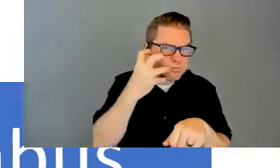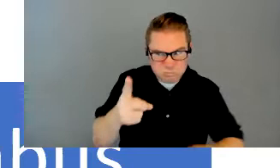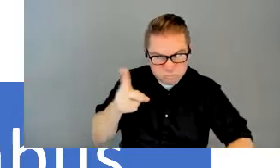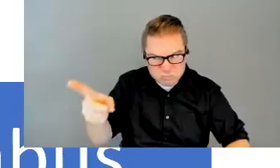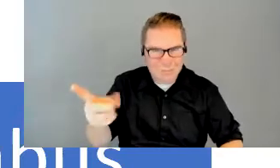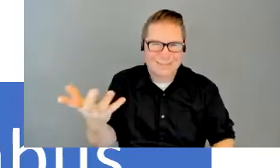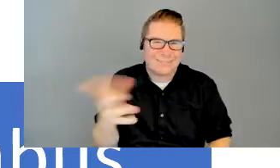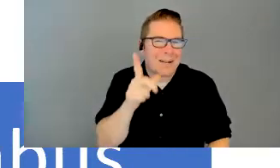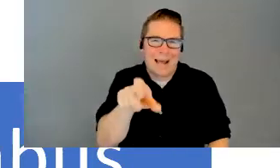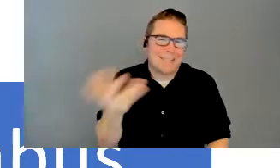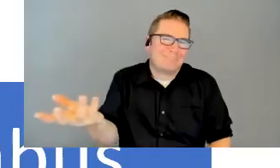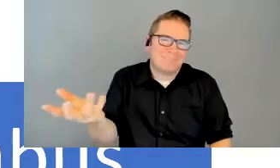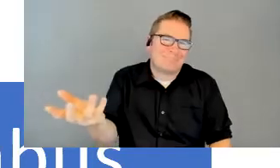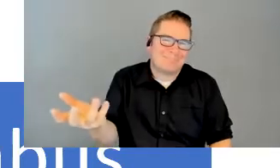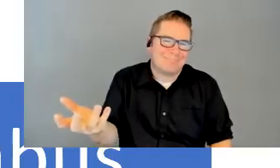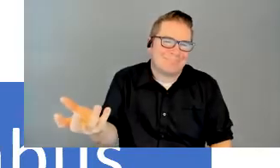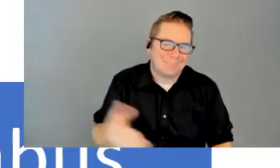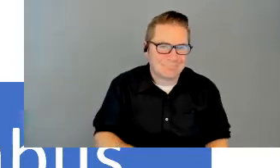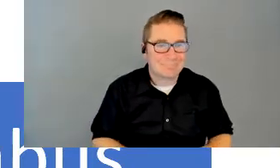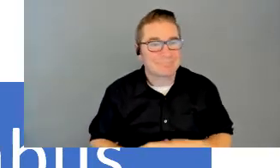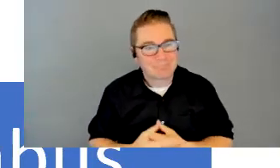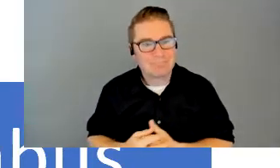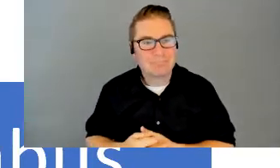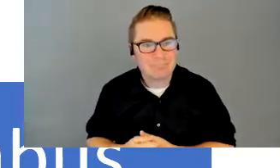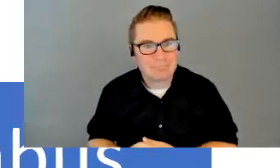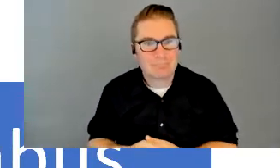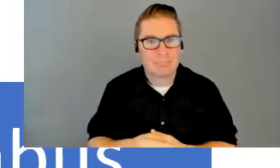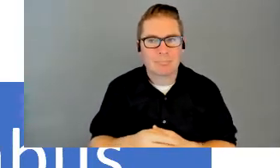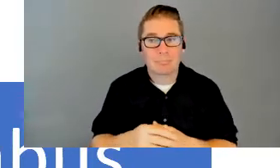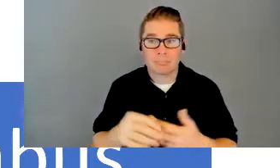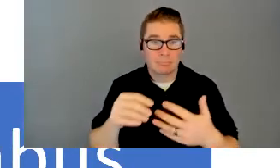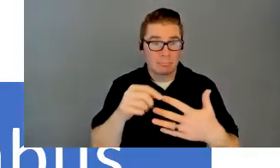And this this questionable practice really bothers me.